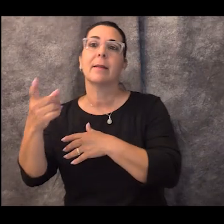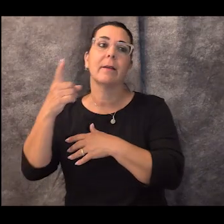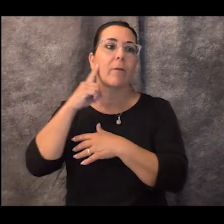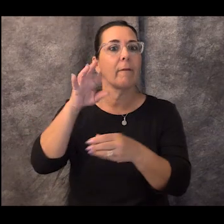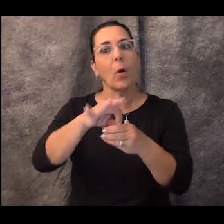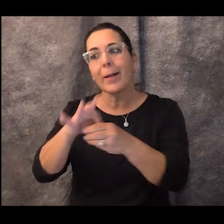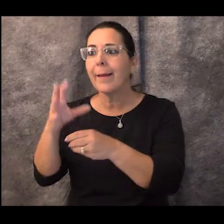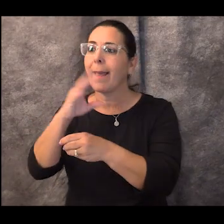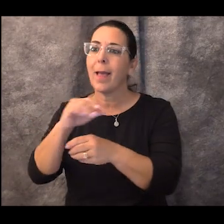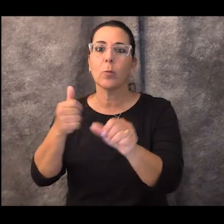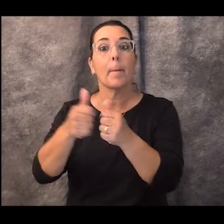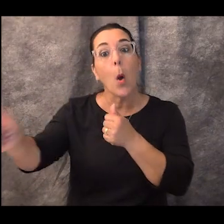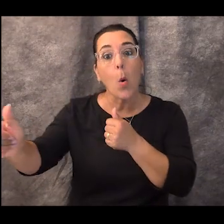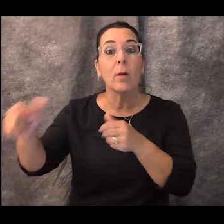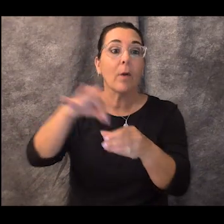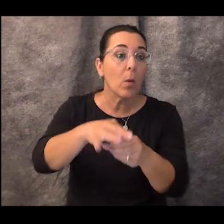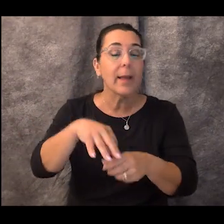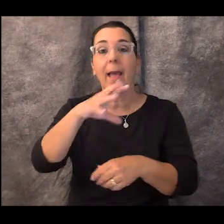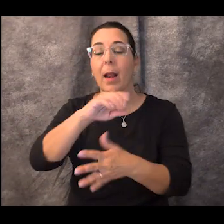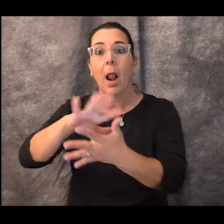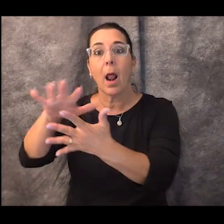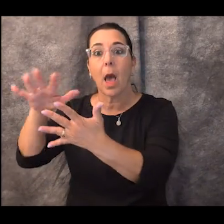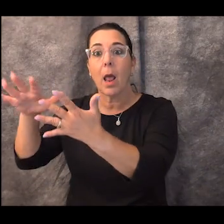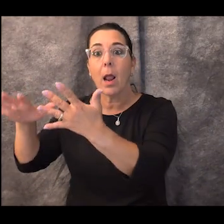kind of participation and on and on and on, as you know,